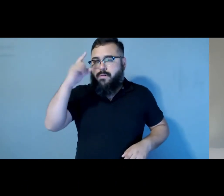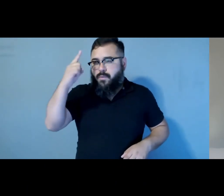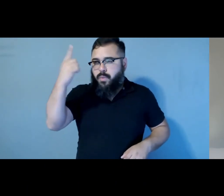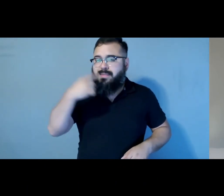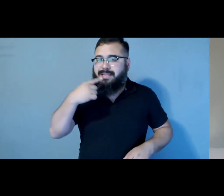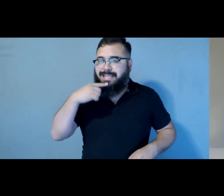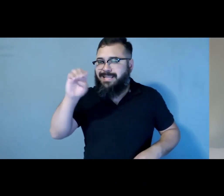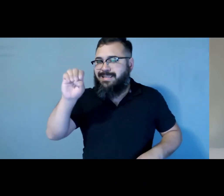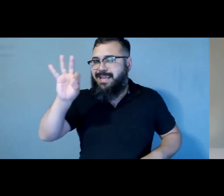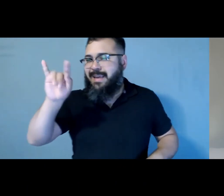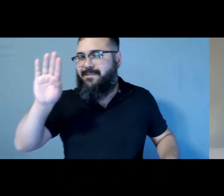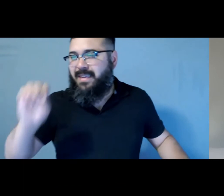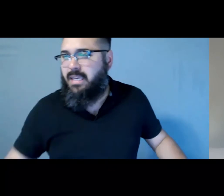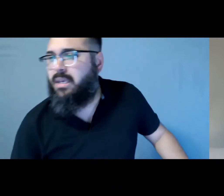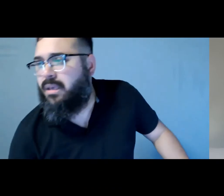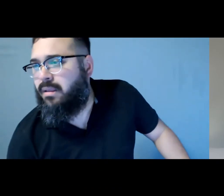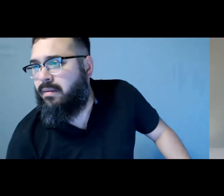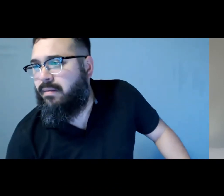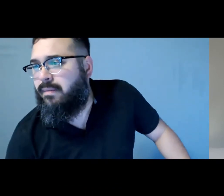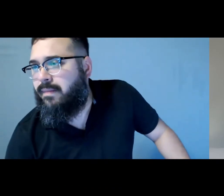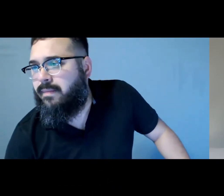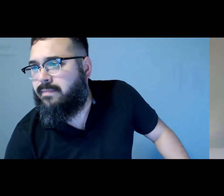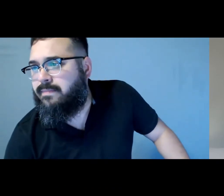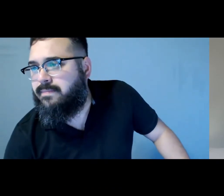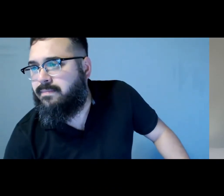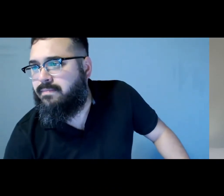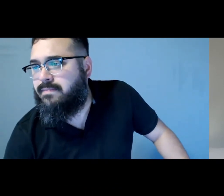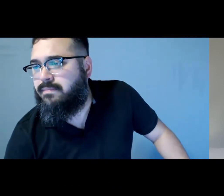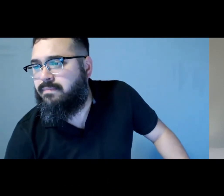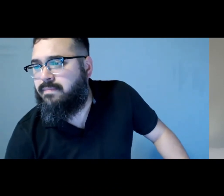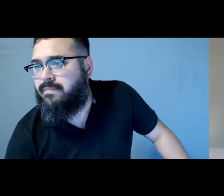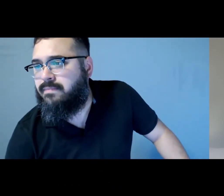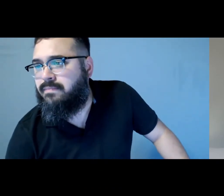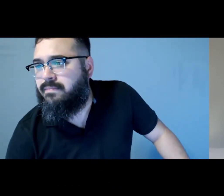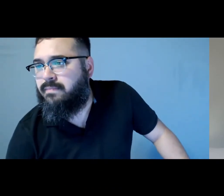Okay, I'm sorry, give me one moment, I'm looking at the other